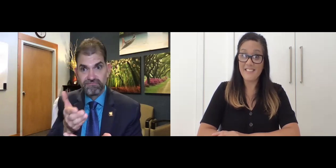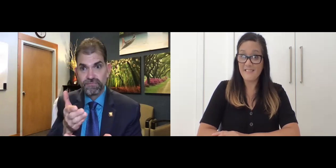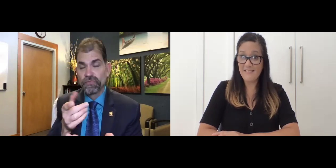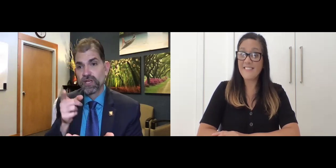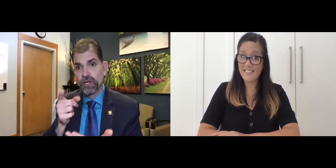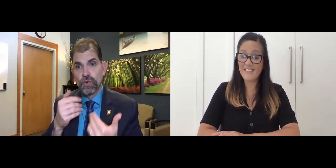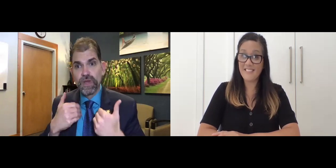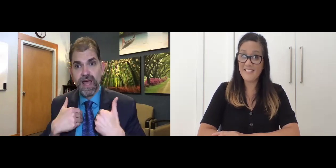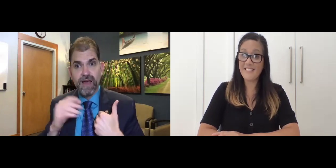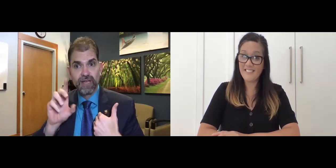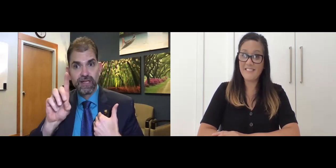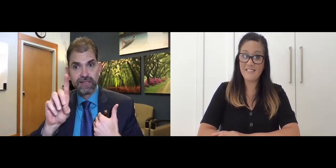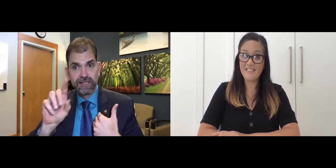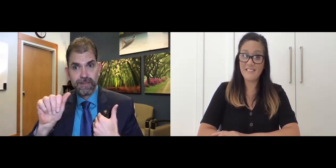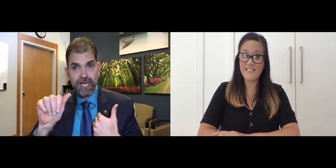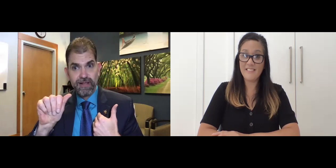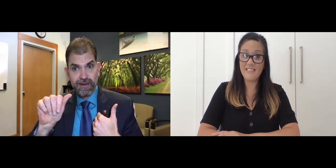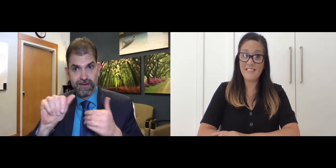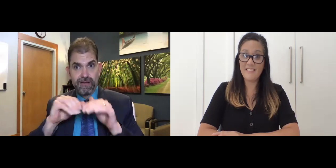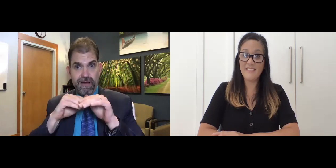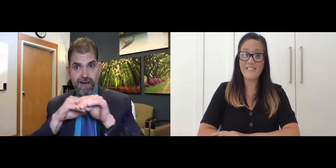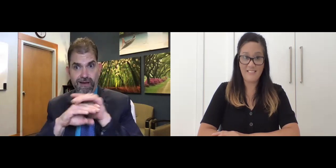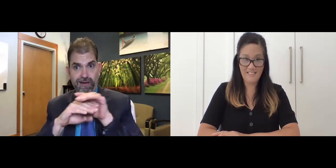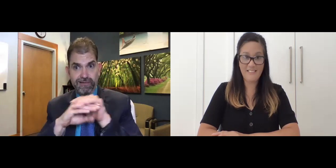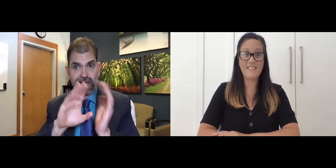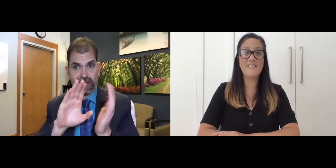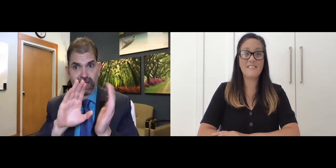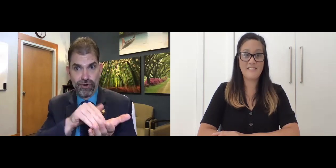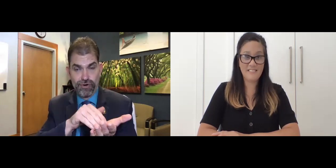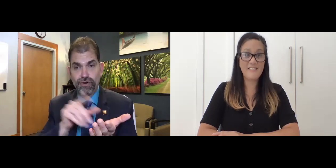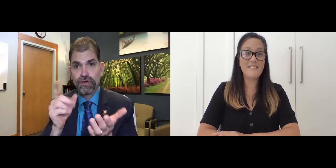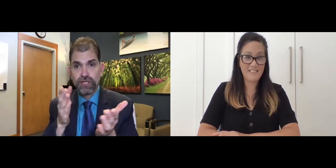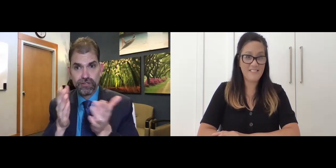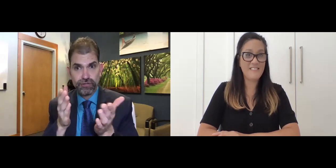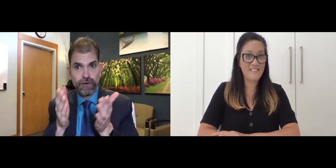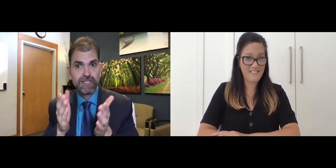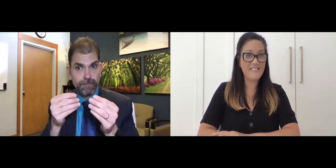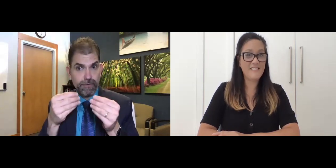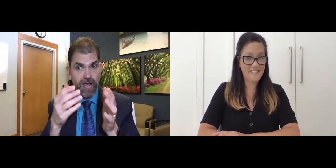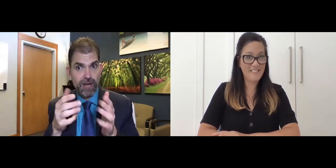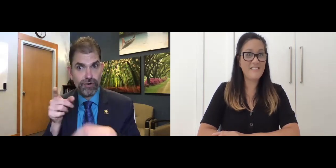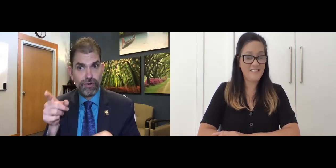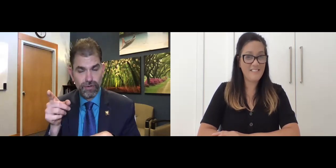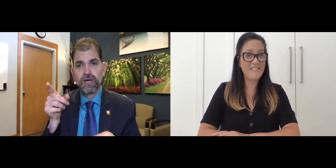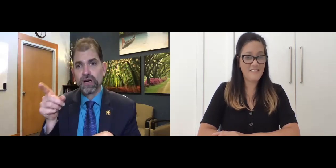and I said there would be an interpreter there. You have a department for disability access